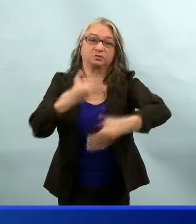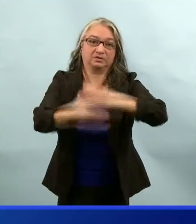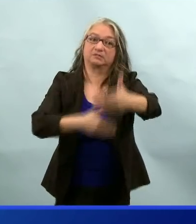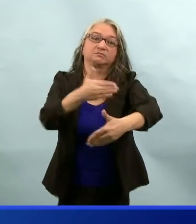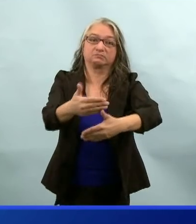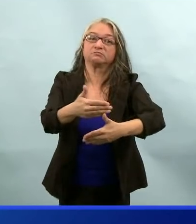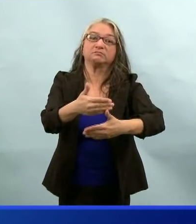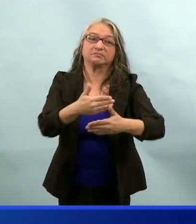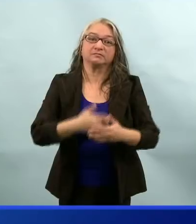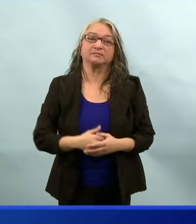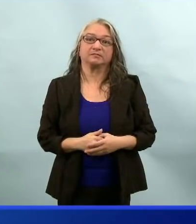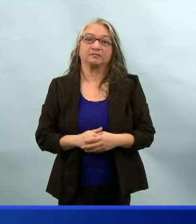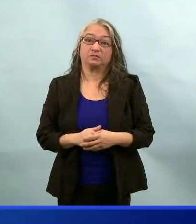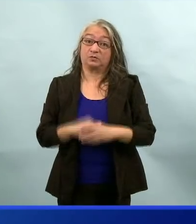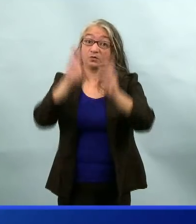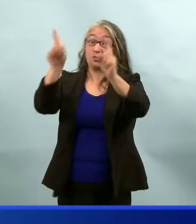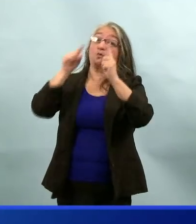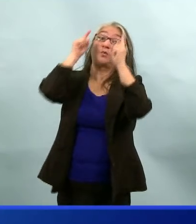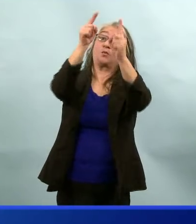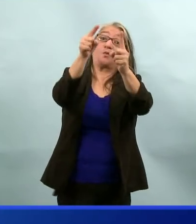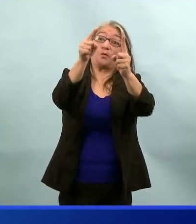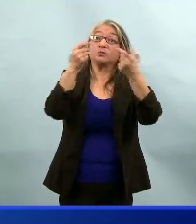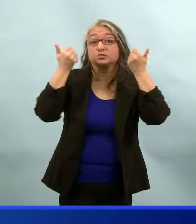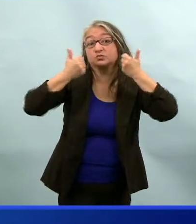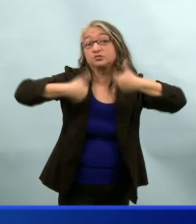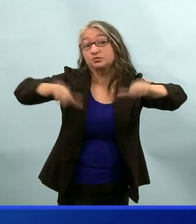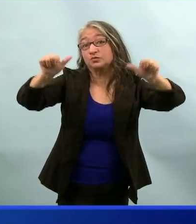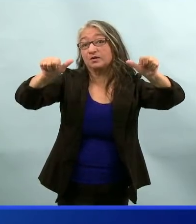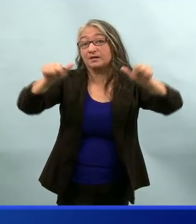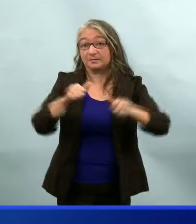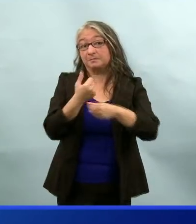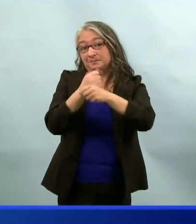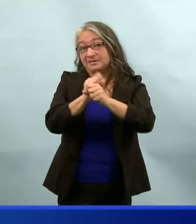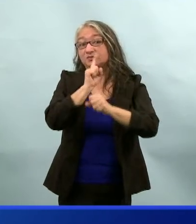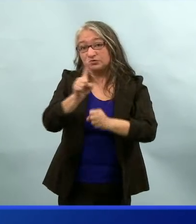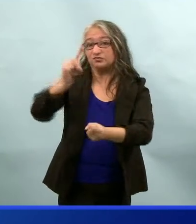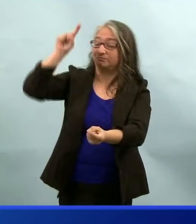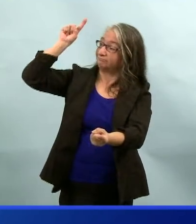to developing an infection as well so we're going to continue to do that unless the evidence changes